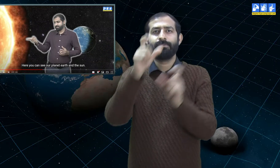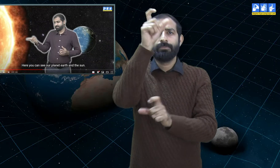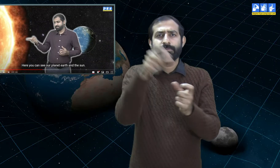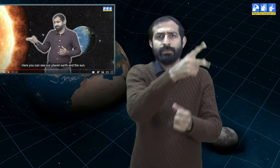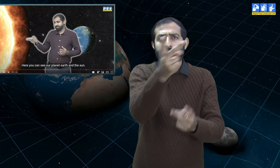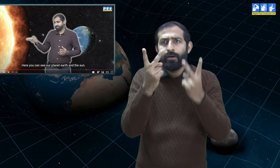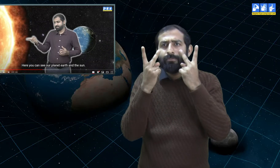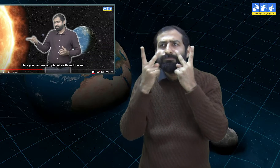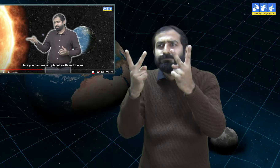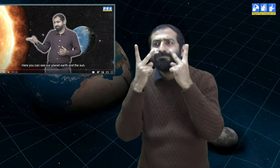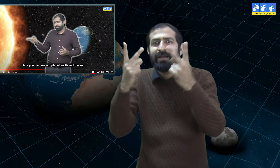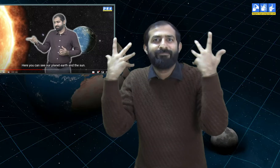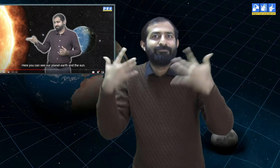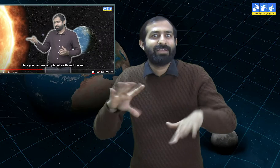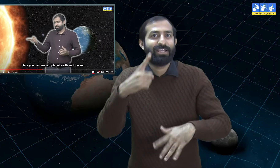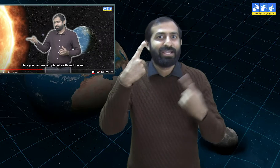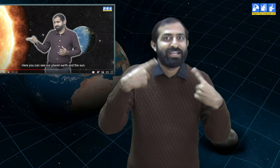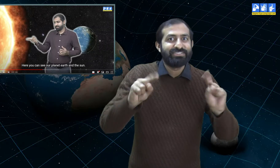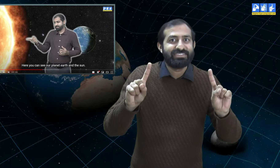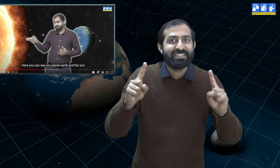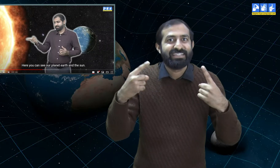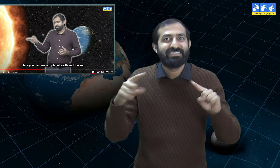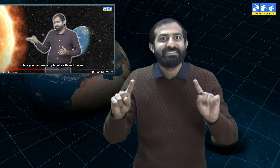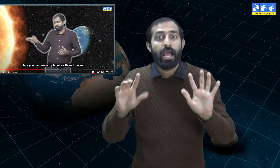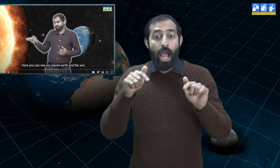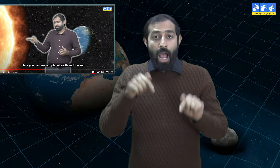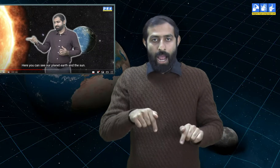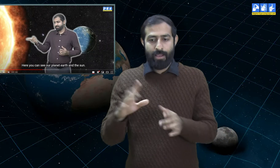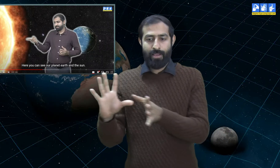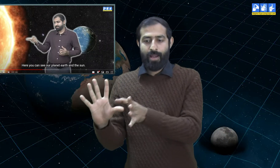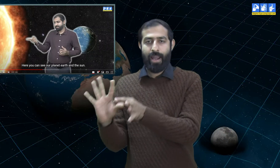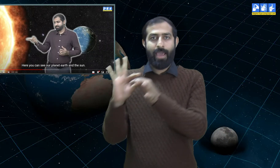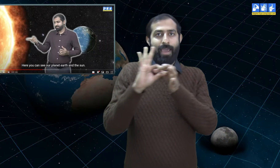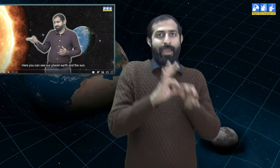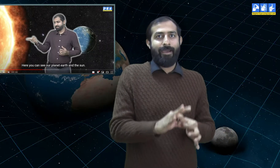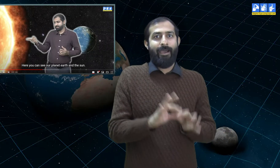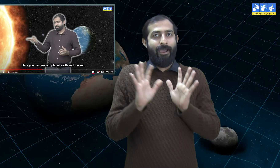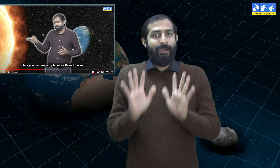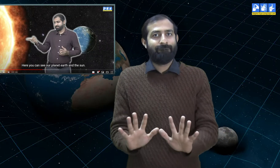I hope you all have seen that video. Now I will tell you about this.